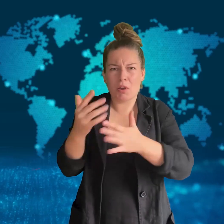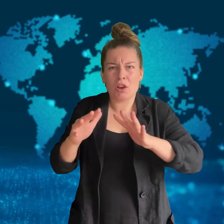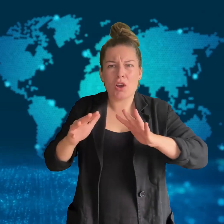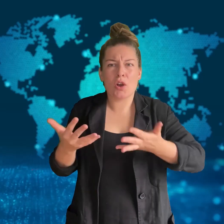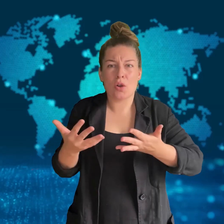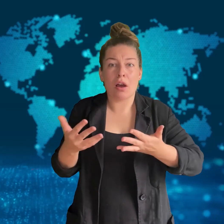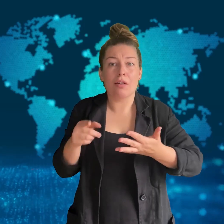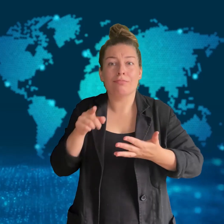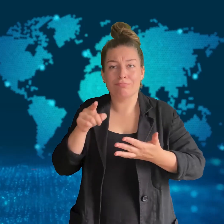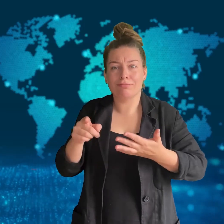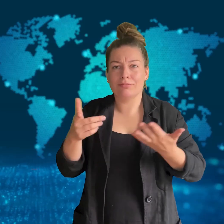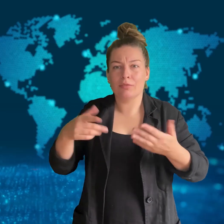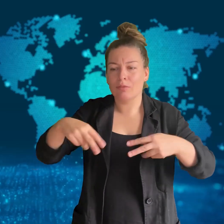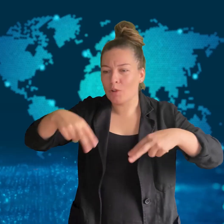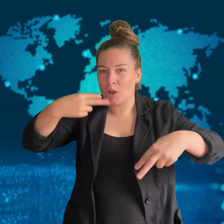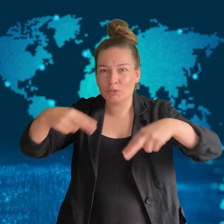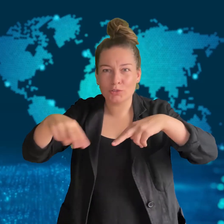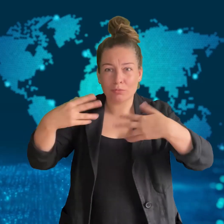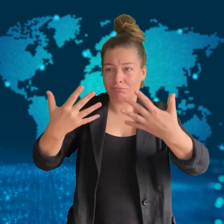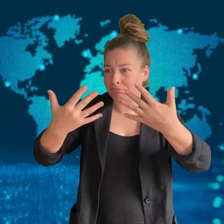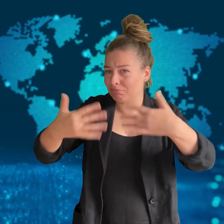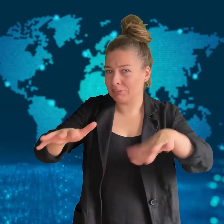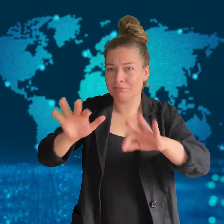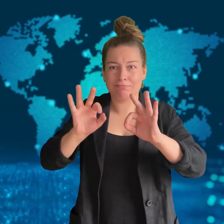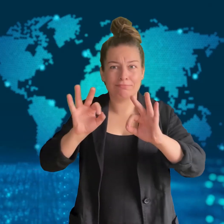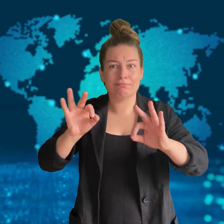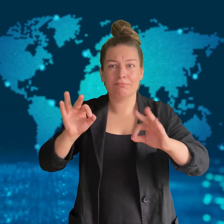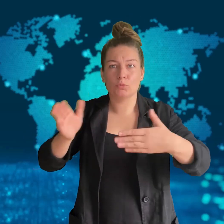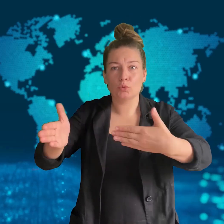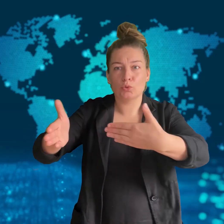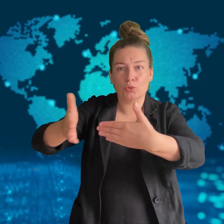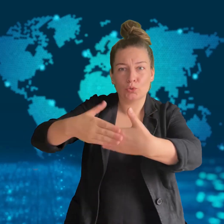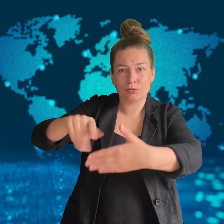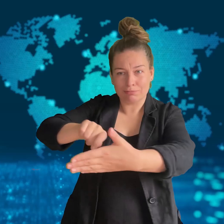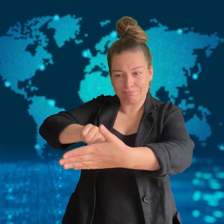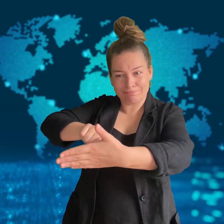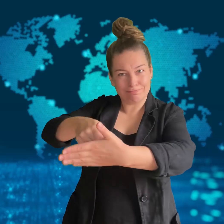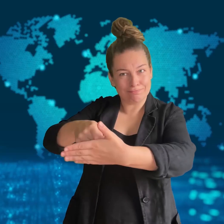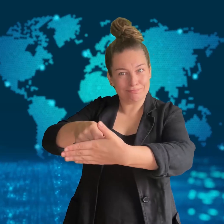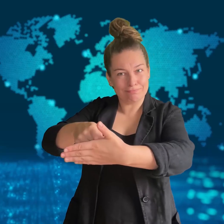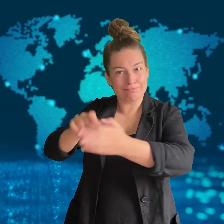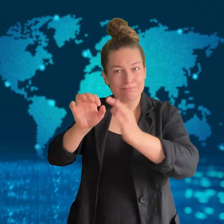the road and went to the police station to report the crime.